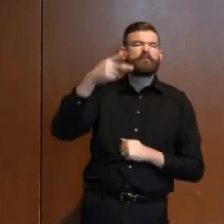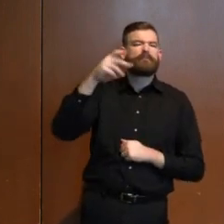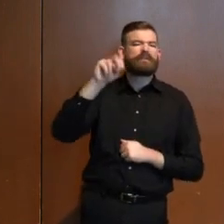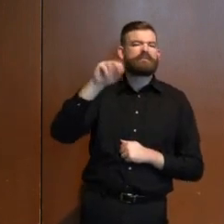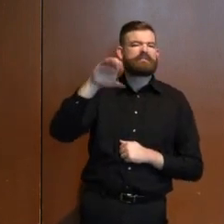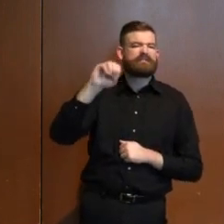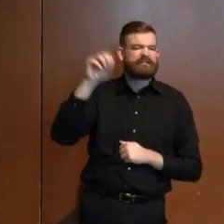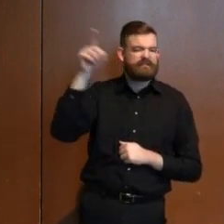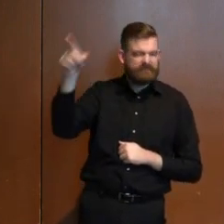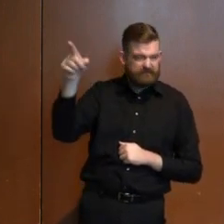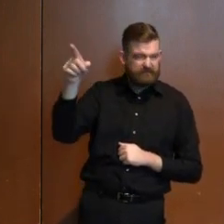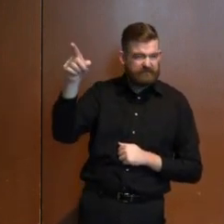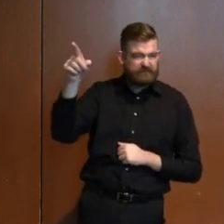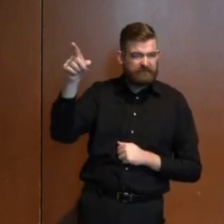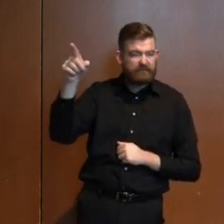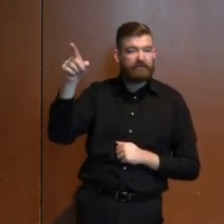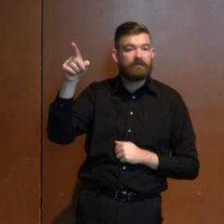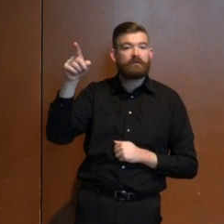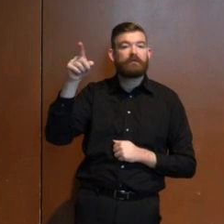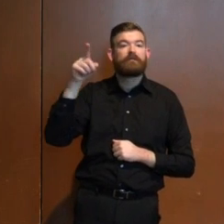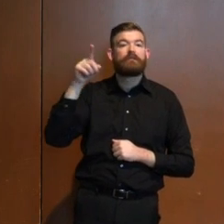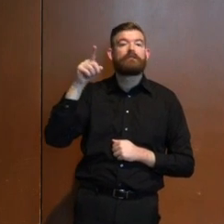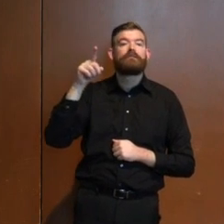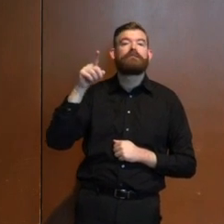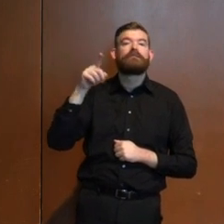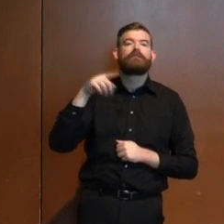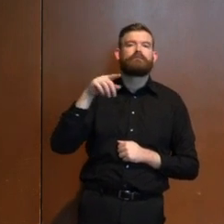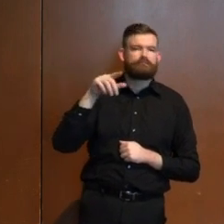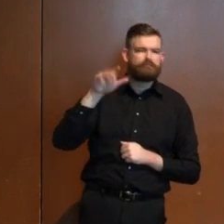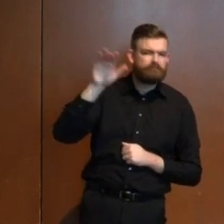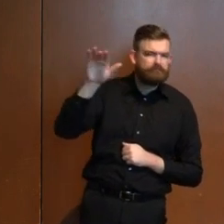VICE PRESIDENT PENCE THIS MORNING REGARDING A COUPLE OF